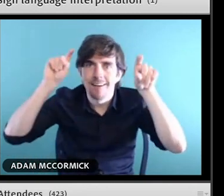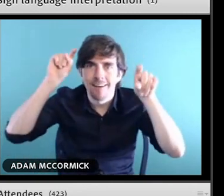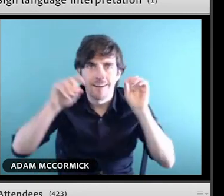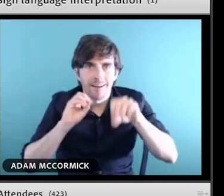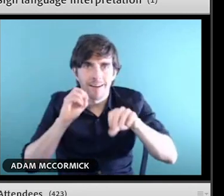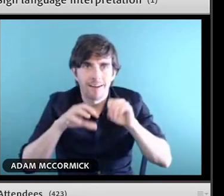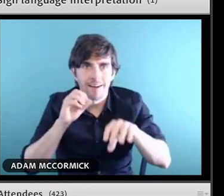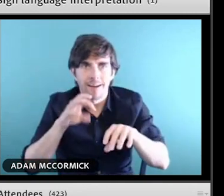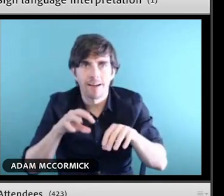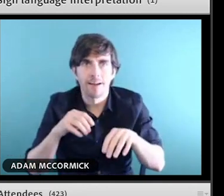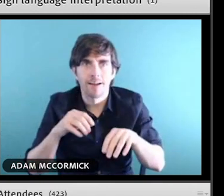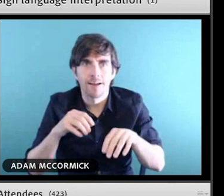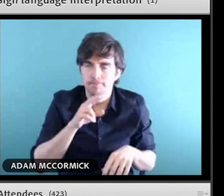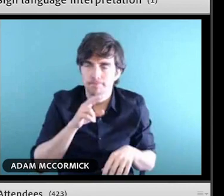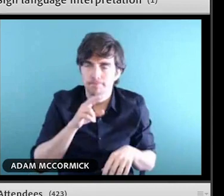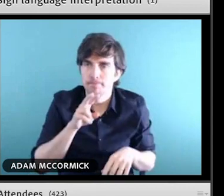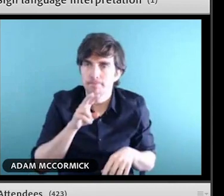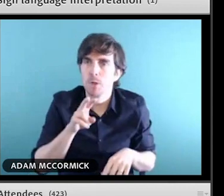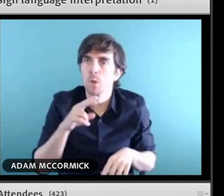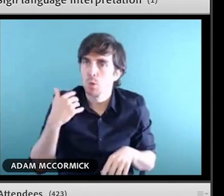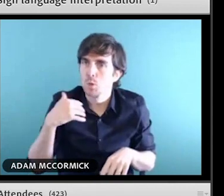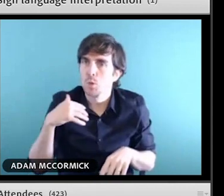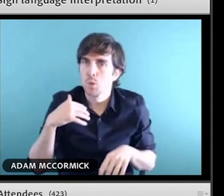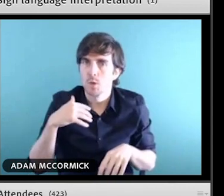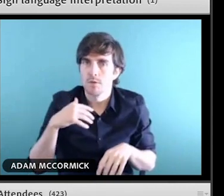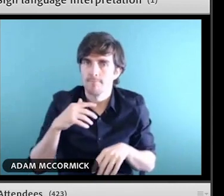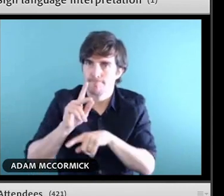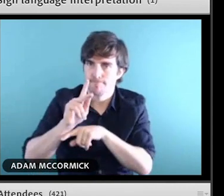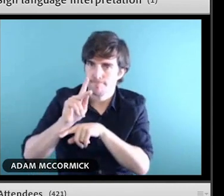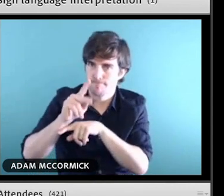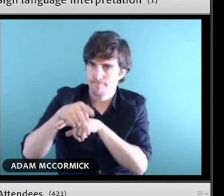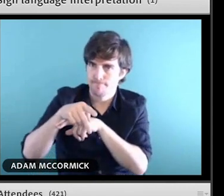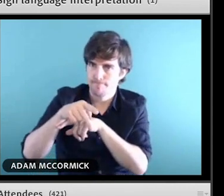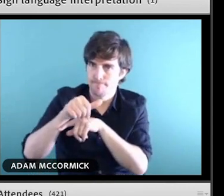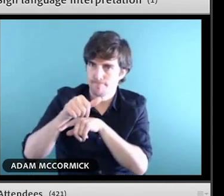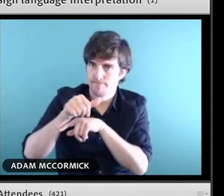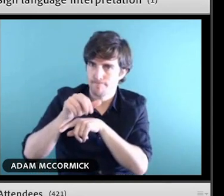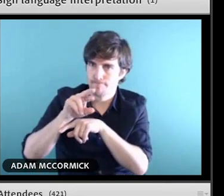in line with the principle of nothing about us without . Partnership with organizations